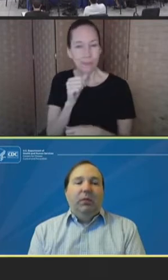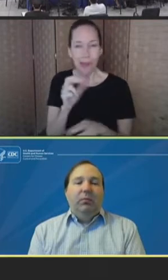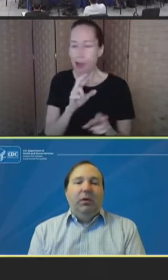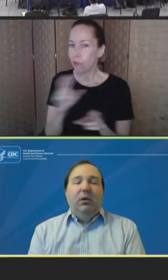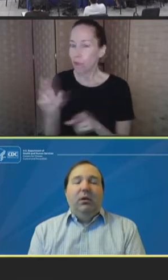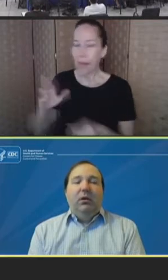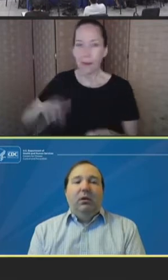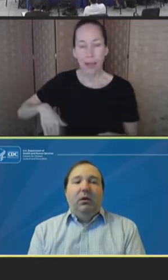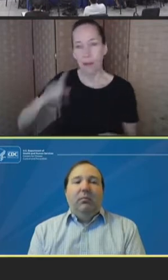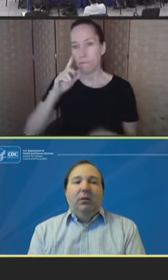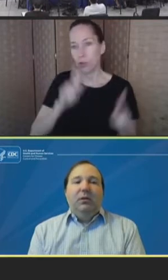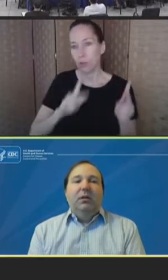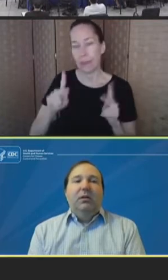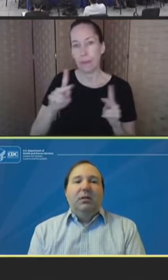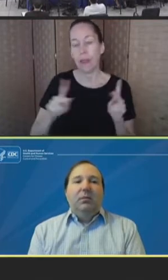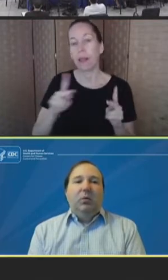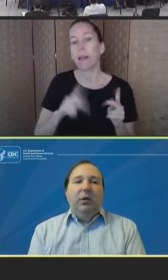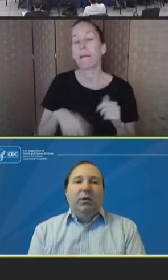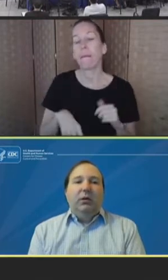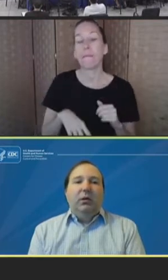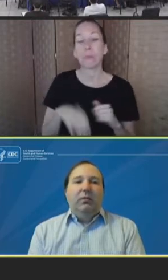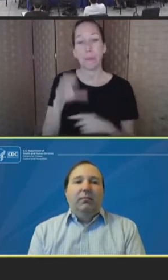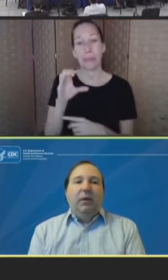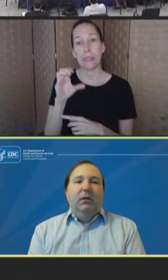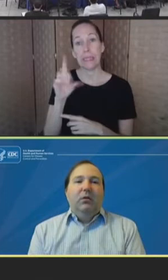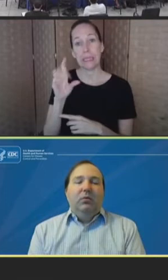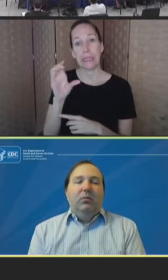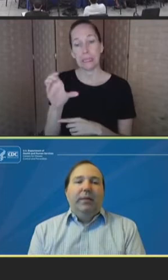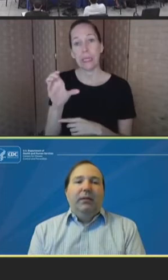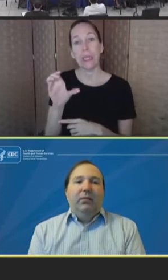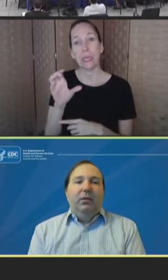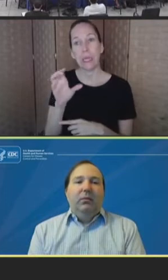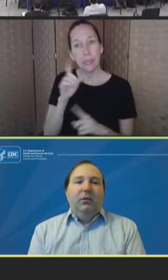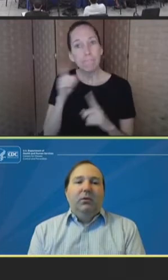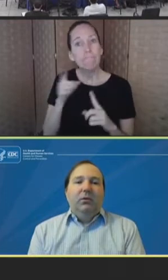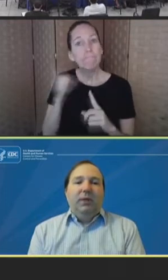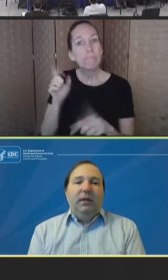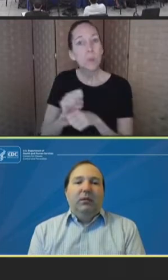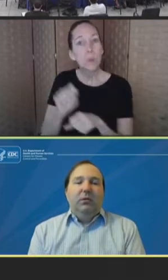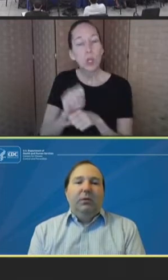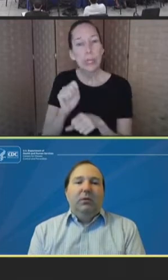but, you know, CDC has been working to make that available as soon as possible. And we